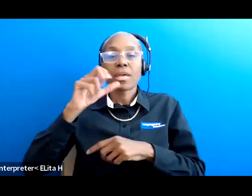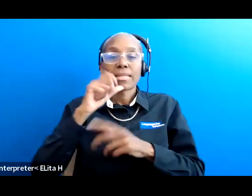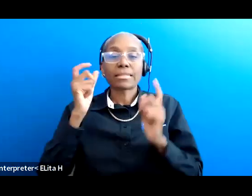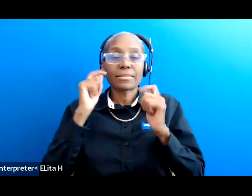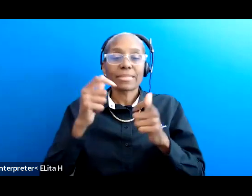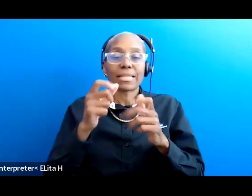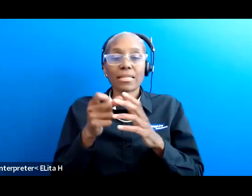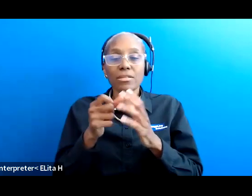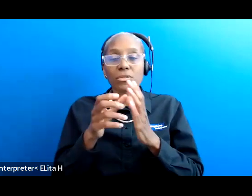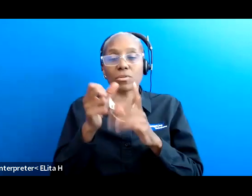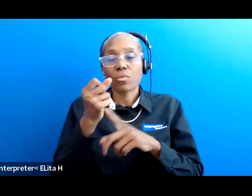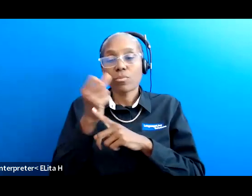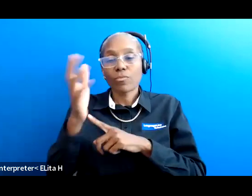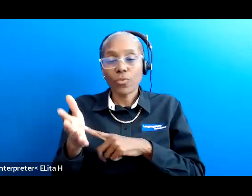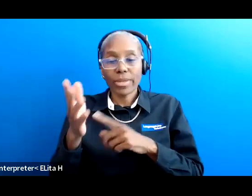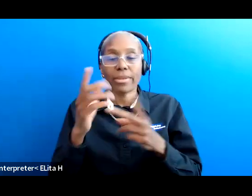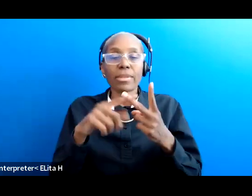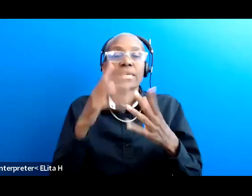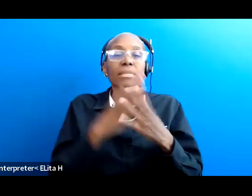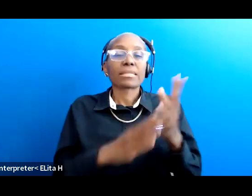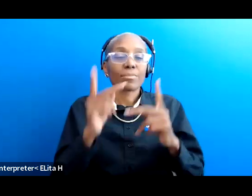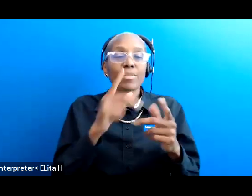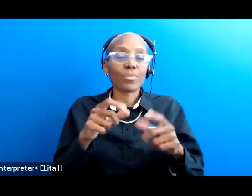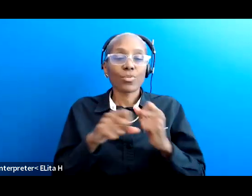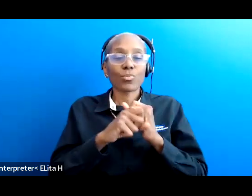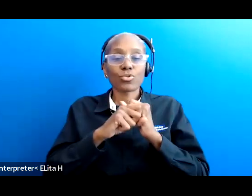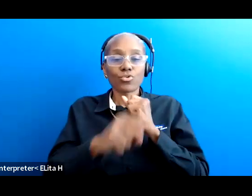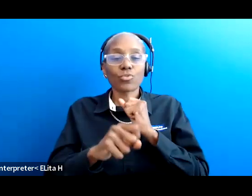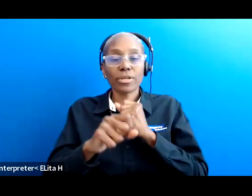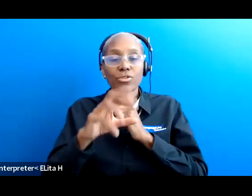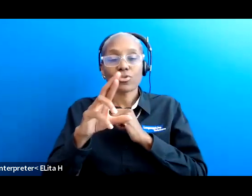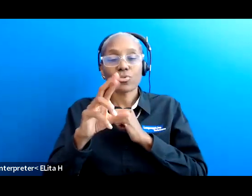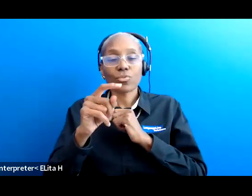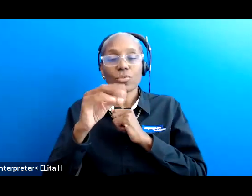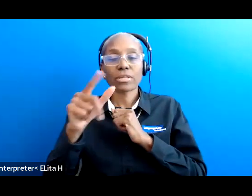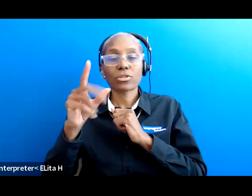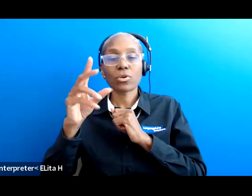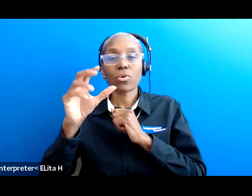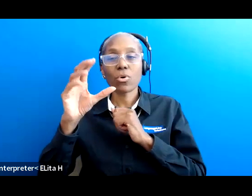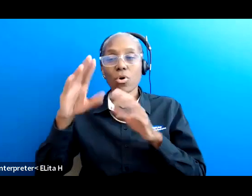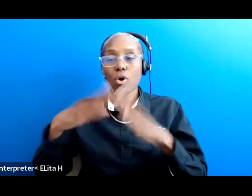Some people will stretch the rectal opening and that causes a reflex arc.